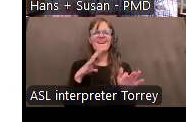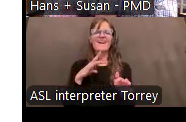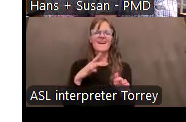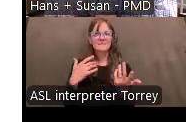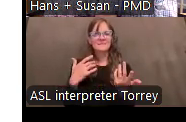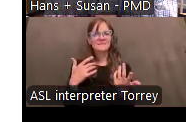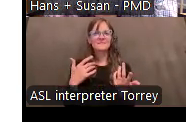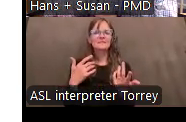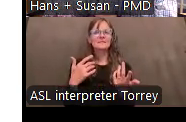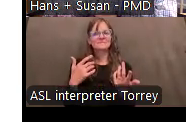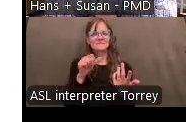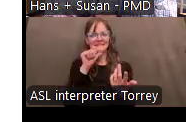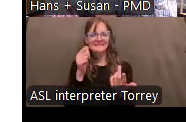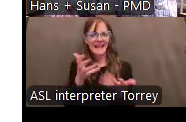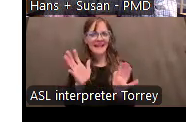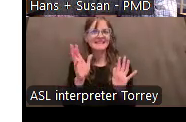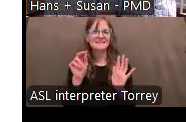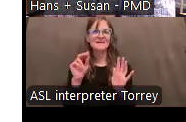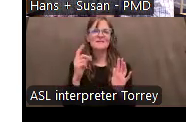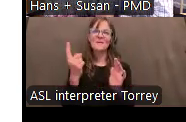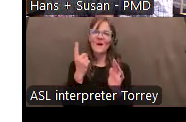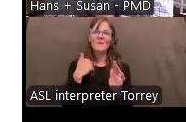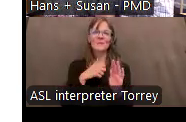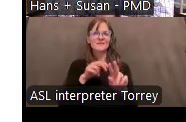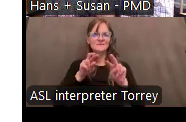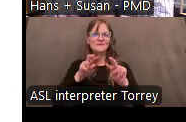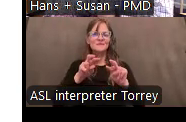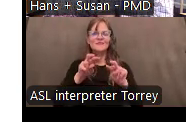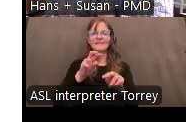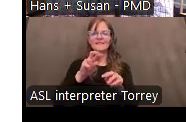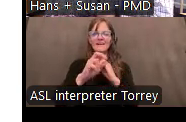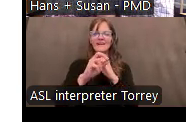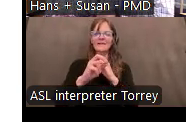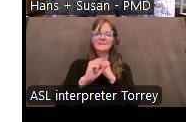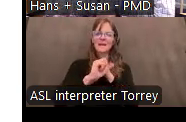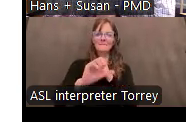at the campaign metrics and performance of everything. What is the right mix?